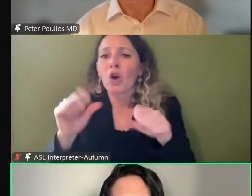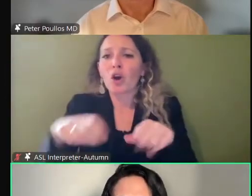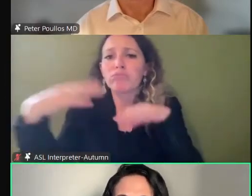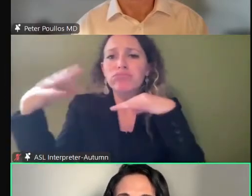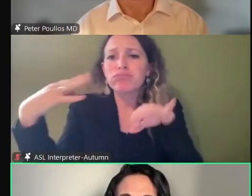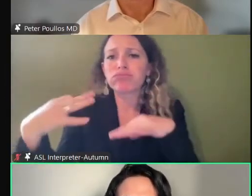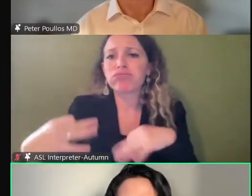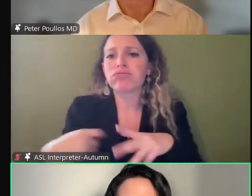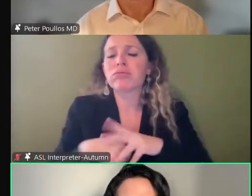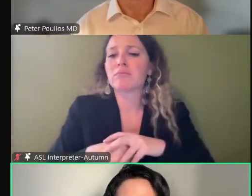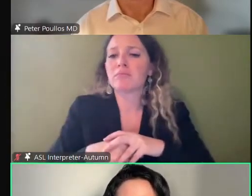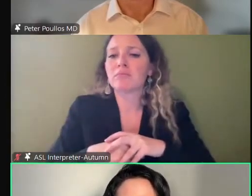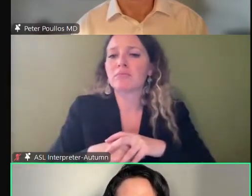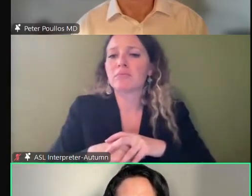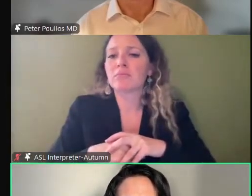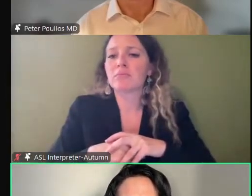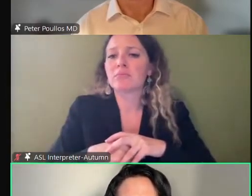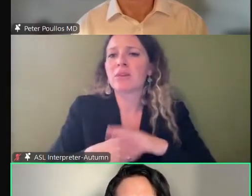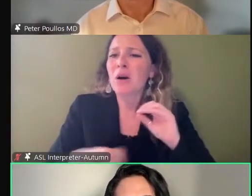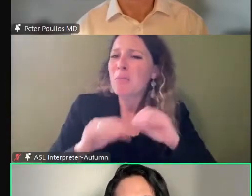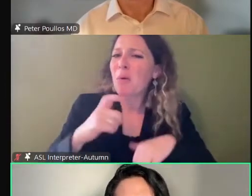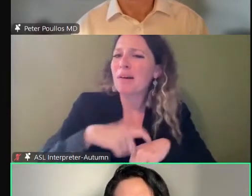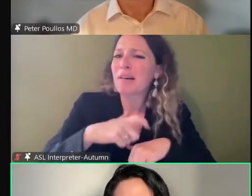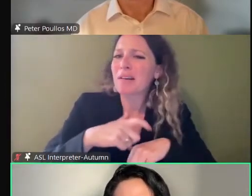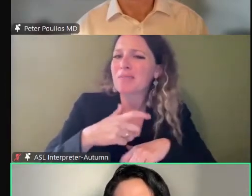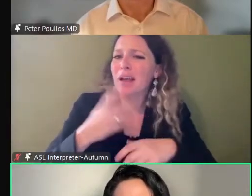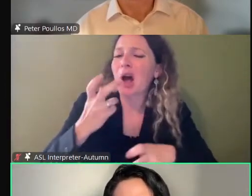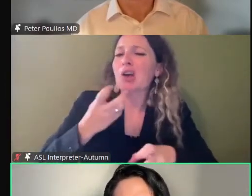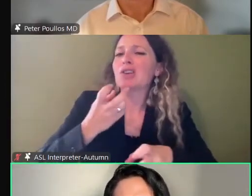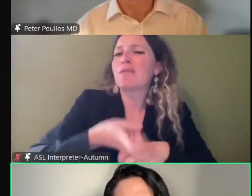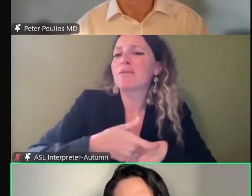we're having more difficulty engaging. And many people were having difficulty,